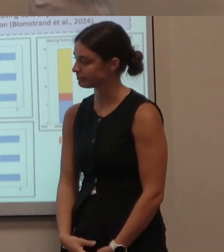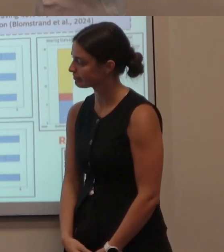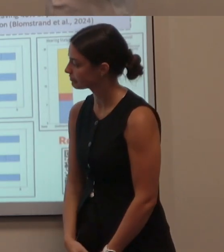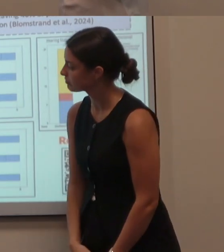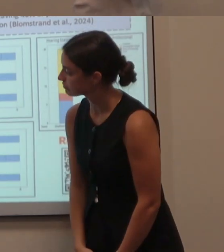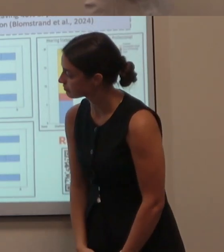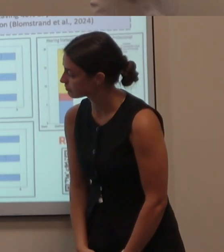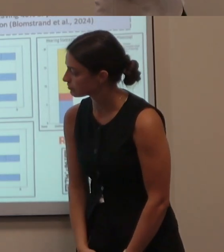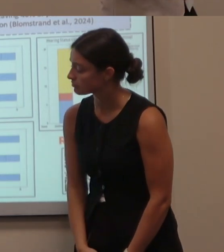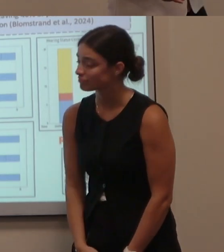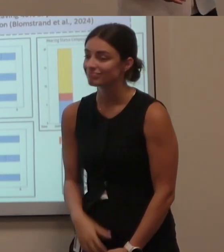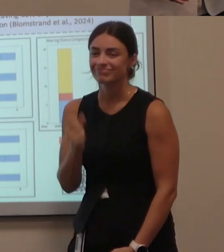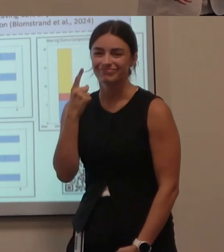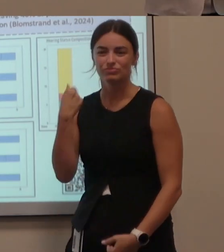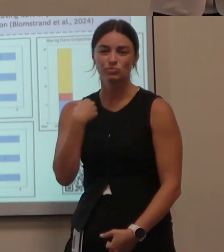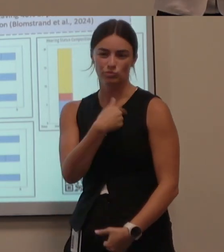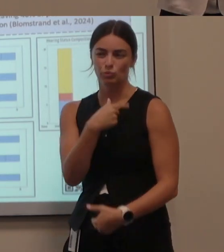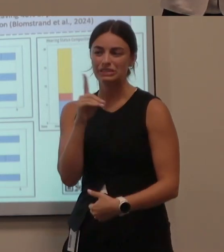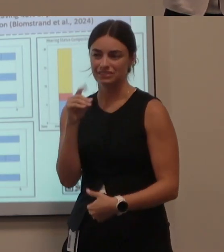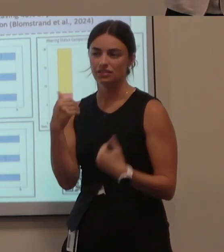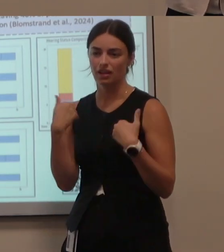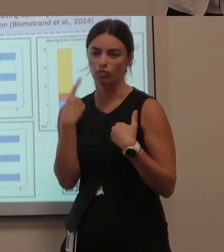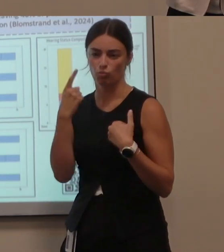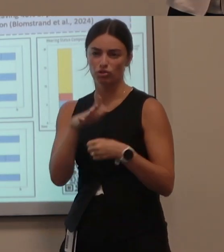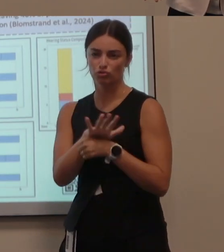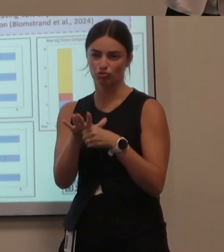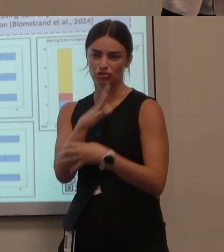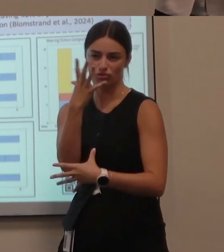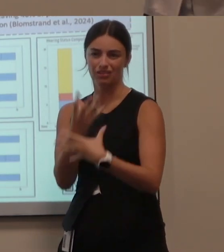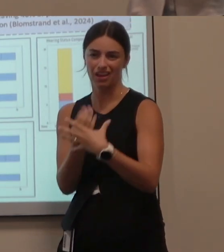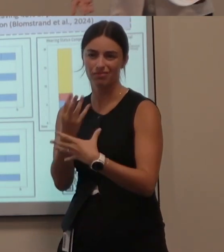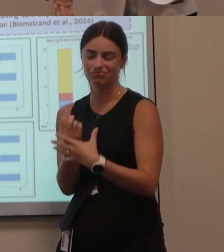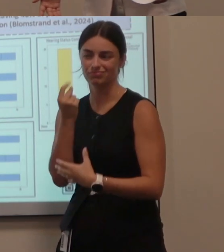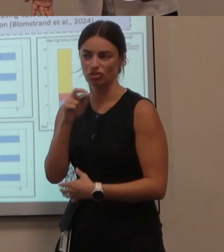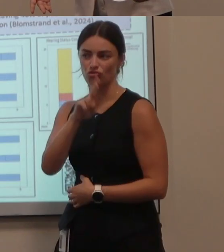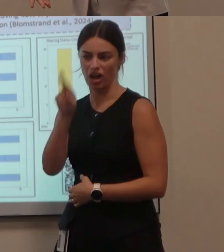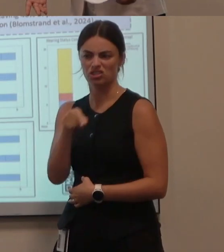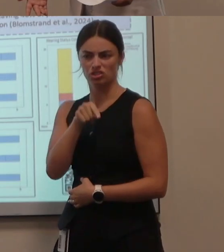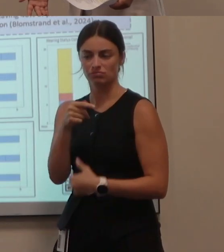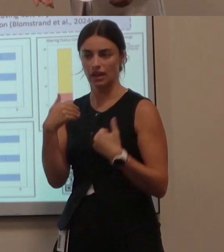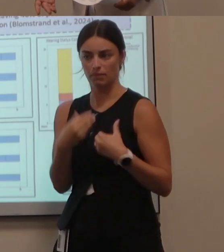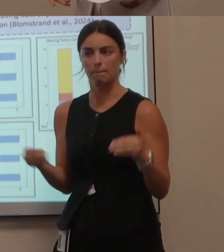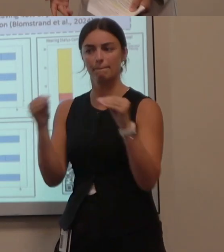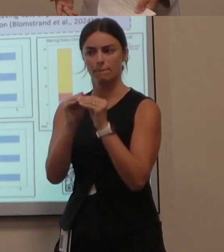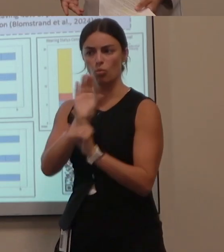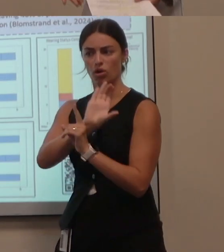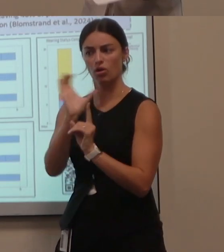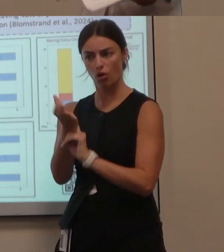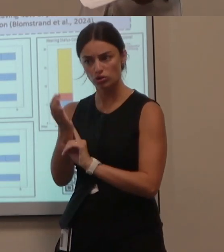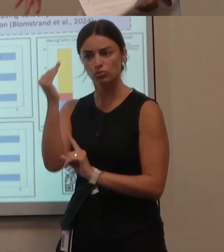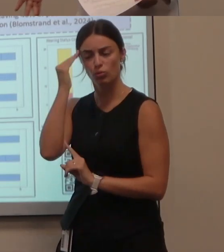has more cultural awareness compared to other areas. And this is due to the Deaf Strong Program